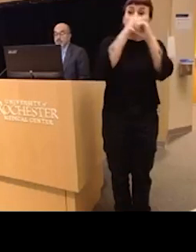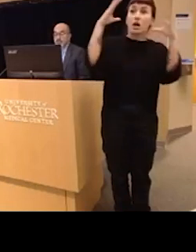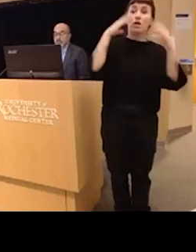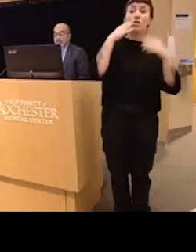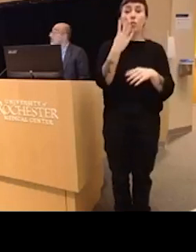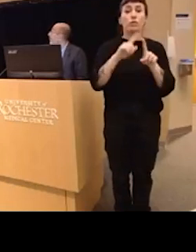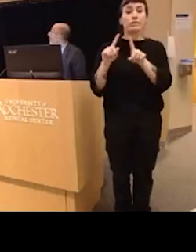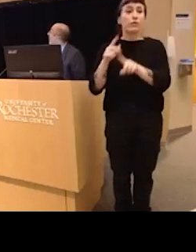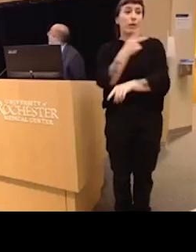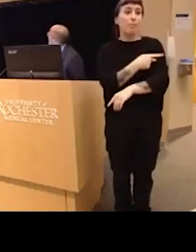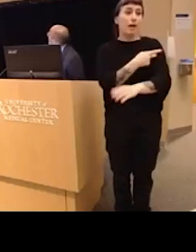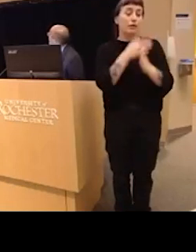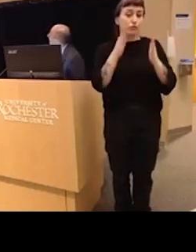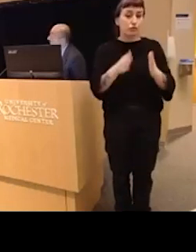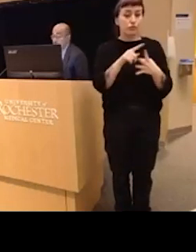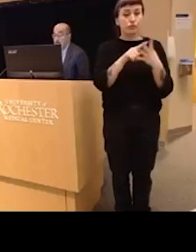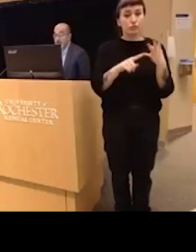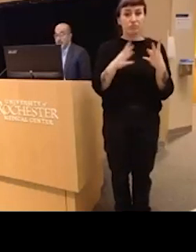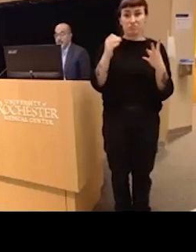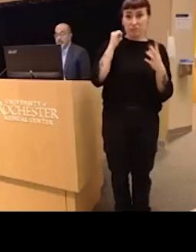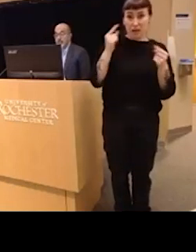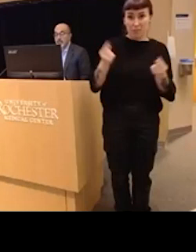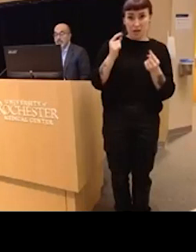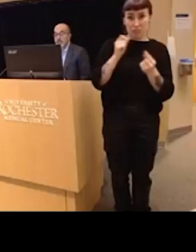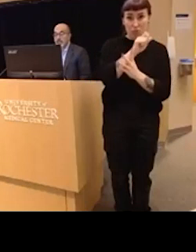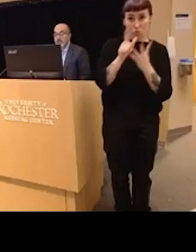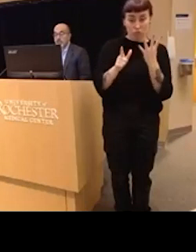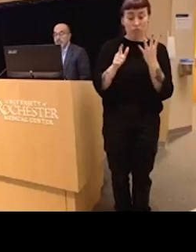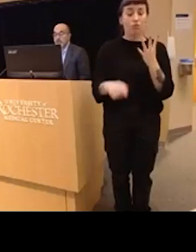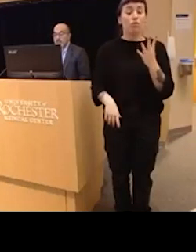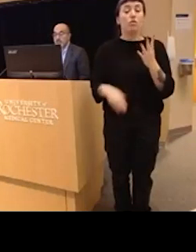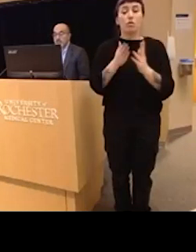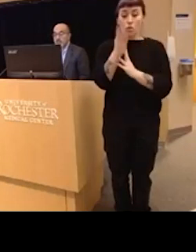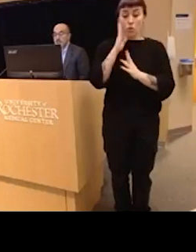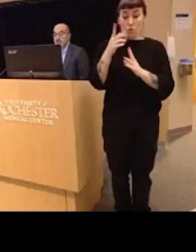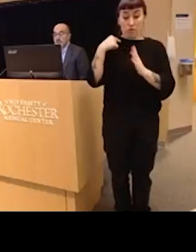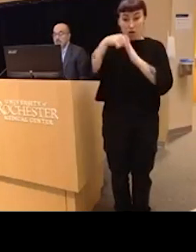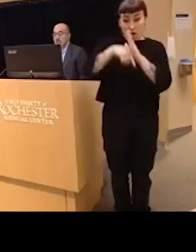different patients with uh with back pain and you know through a comprehensive valuation you know